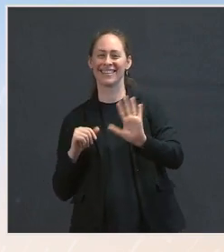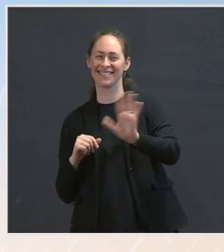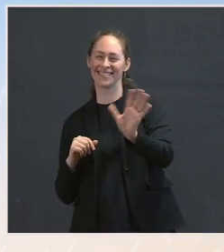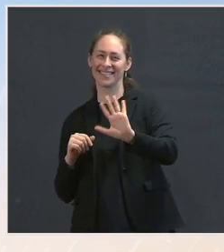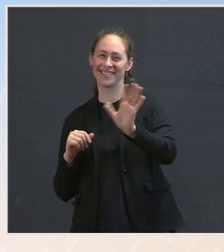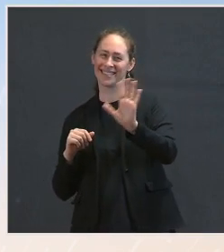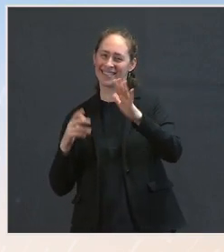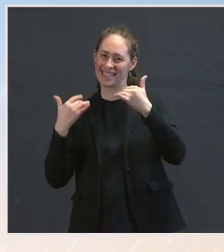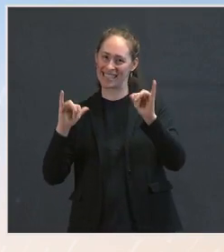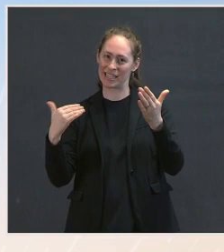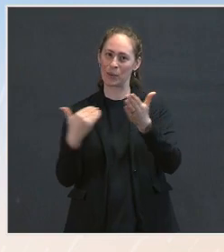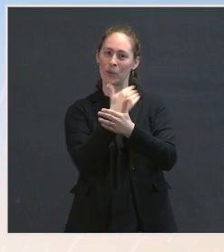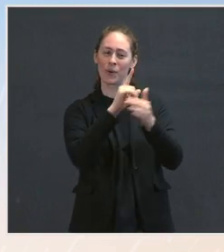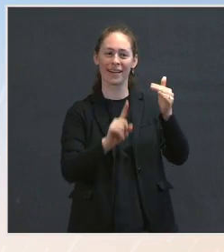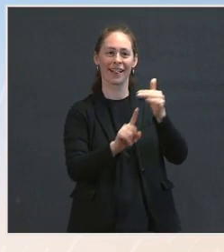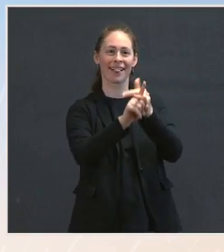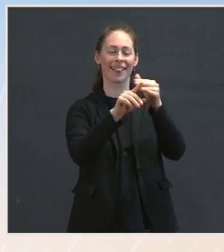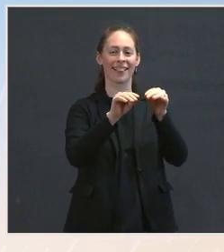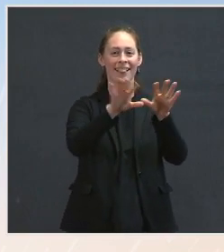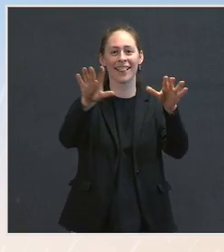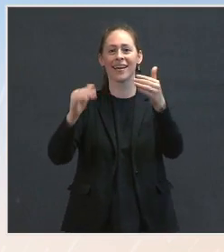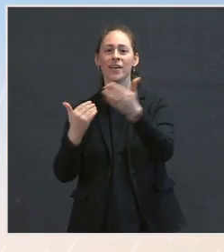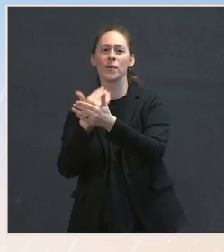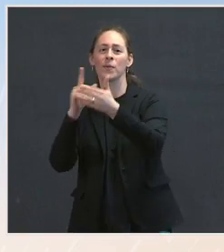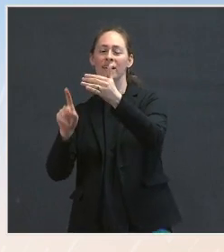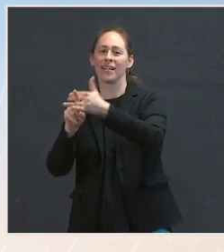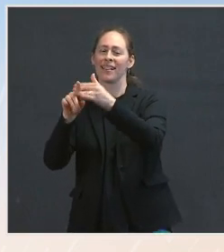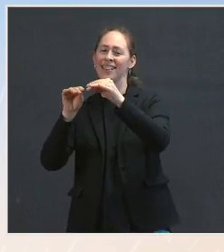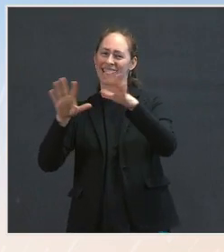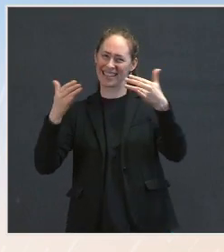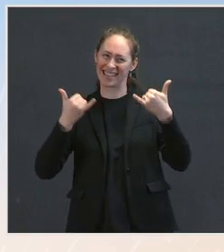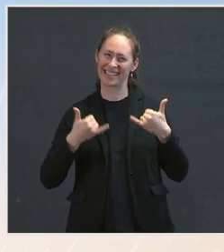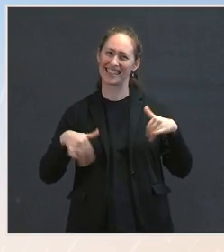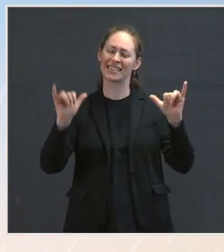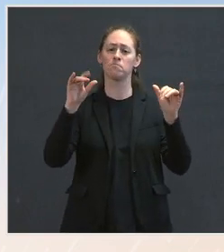he will encourage people to continue wearing a mask and get vaccinated when it is their turn.